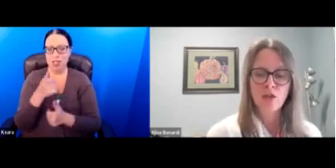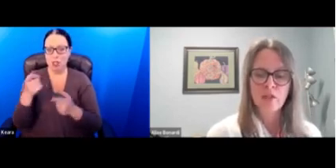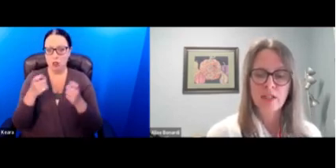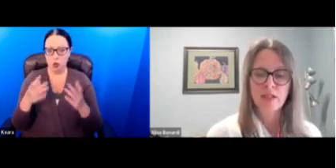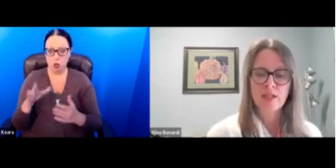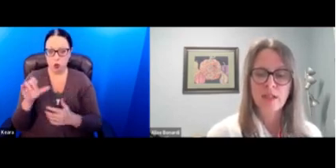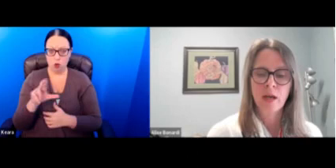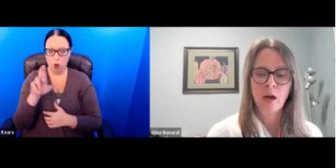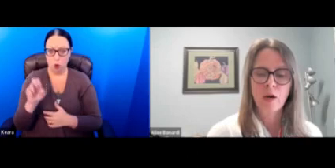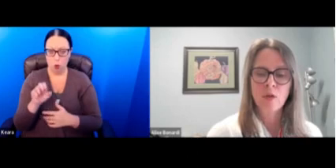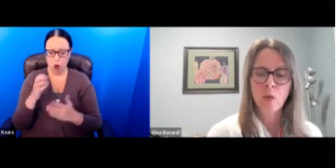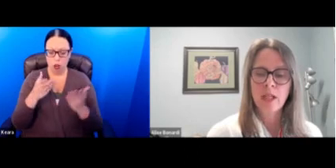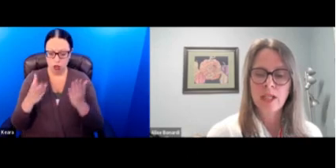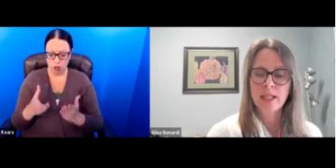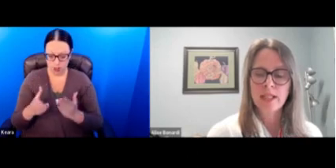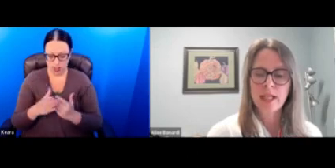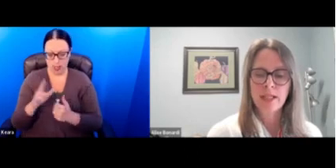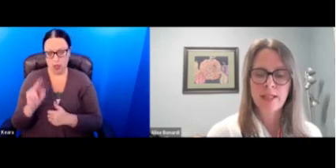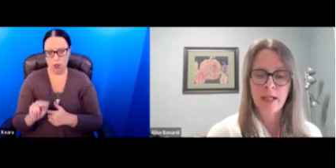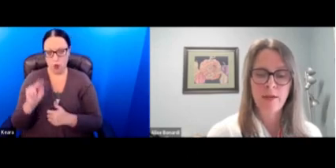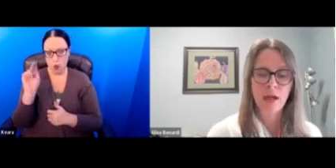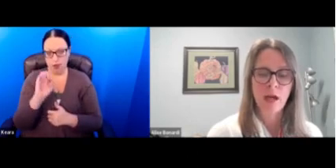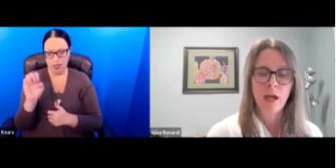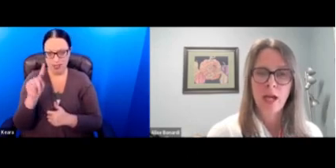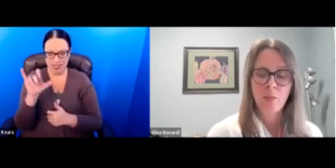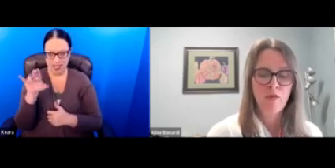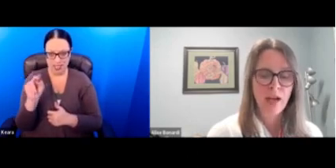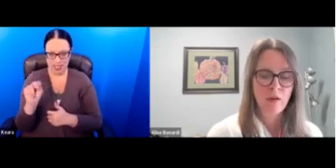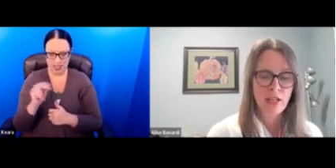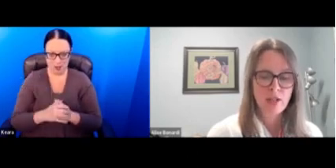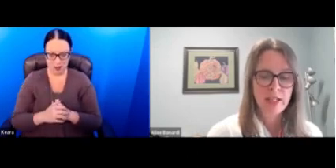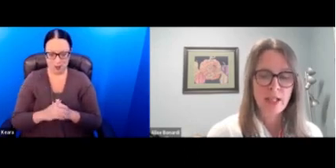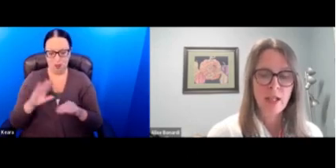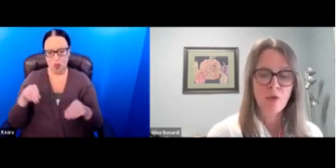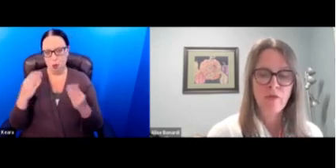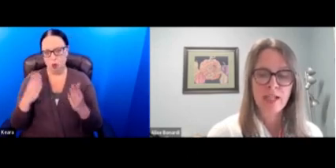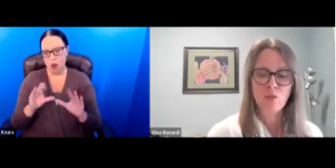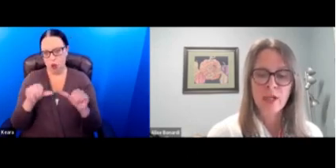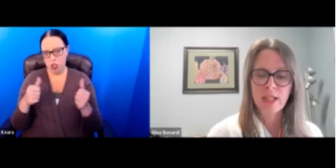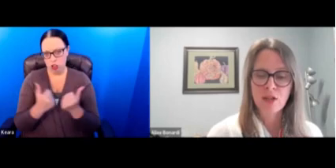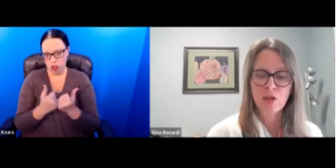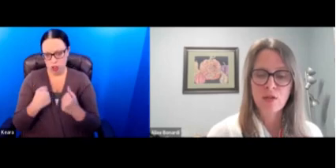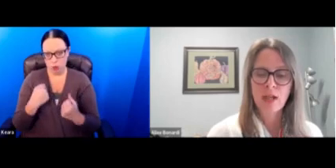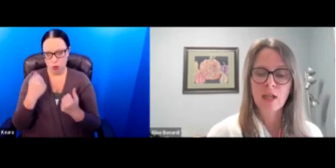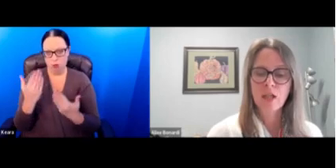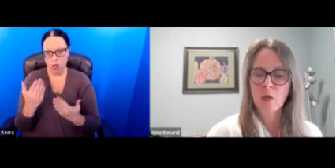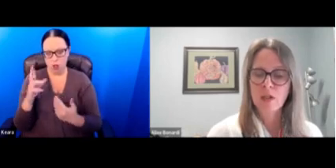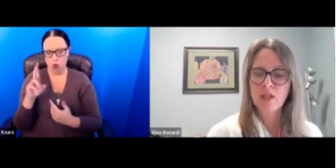services of Northeast Tennessee, a provider agency that provides residential and community